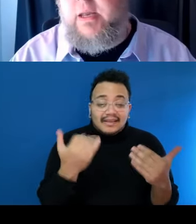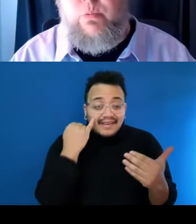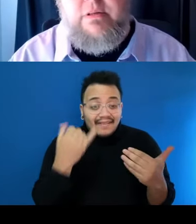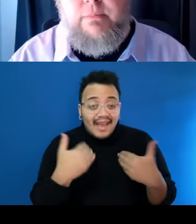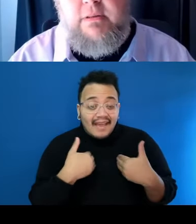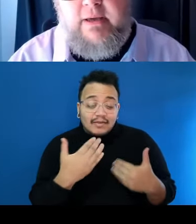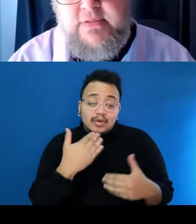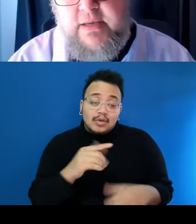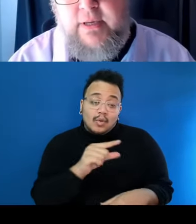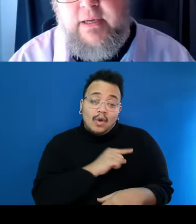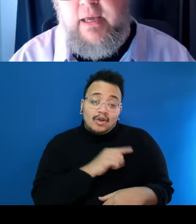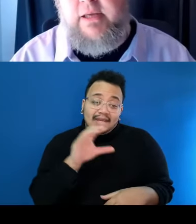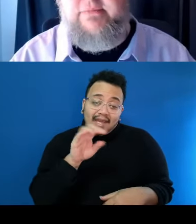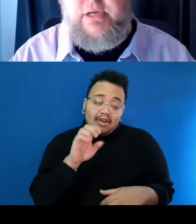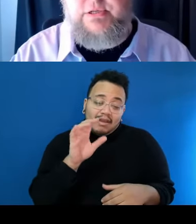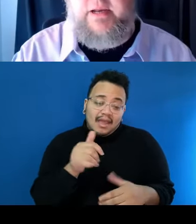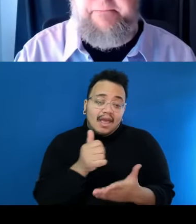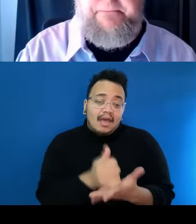can really be lifesaving and life changing.